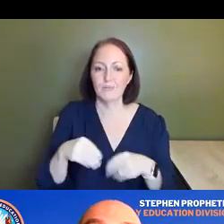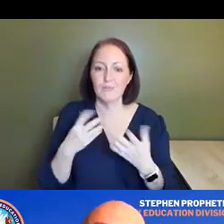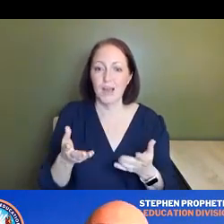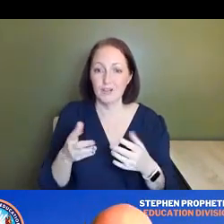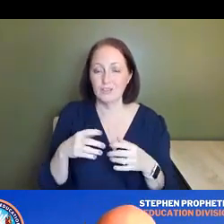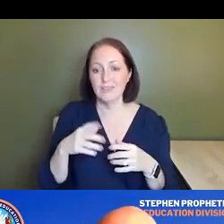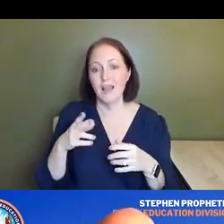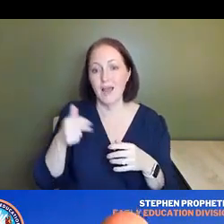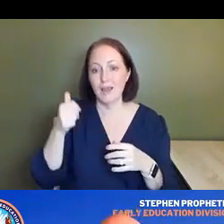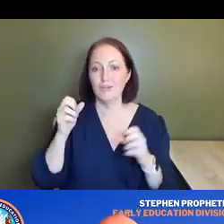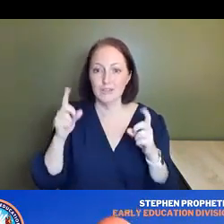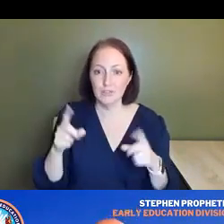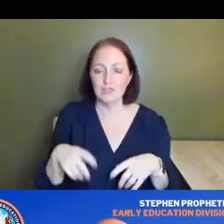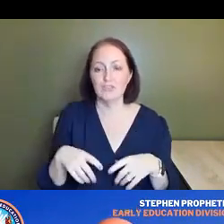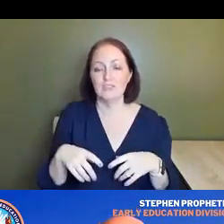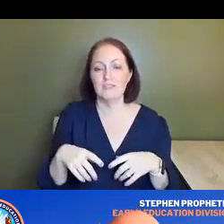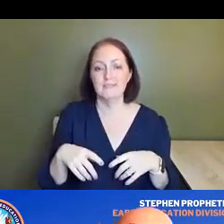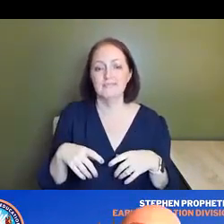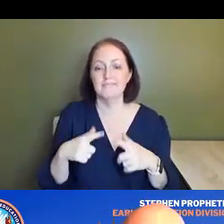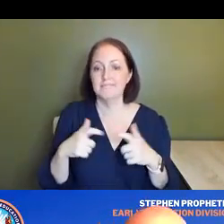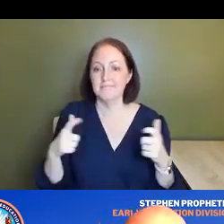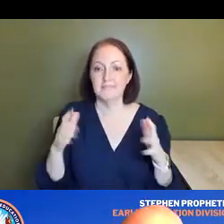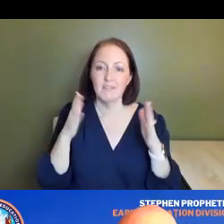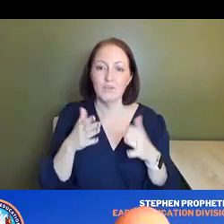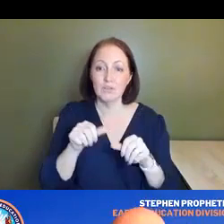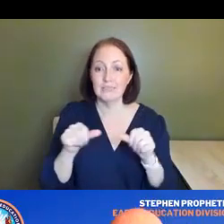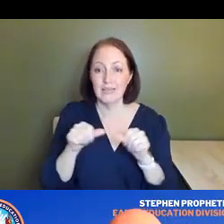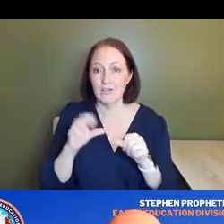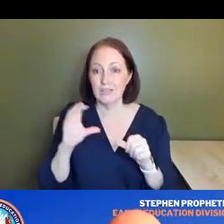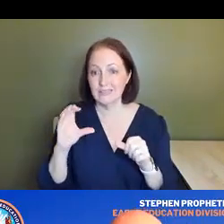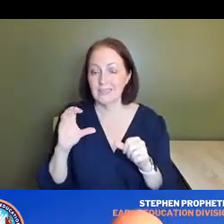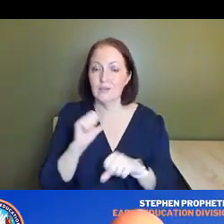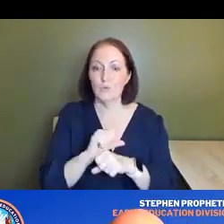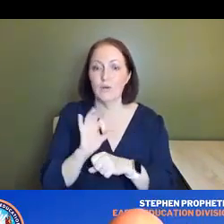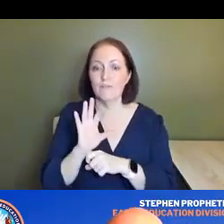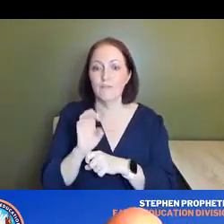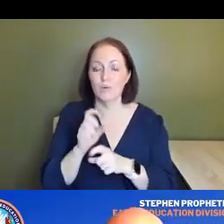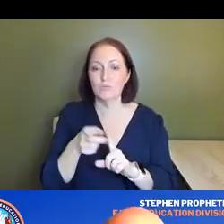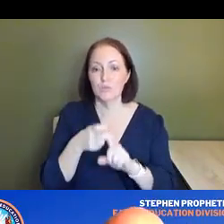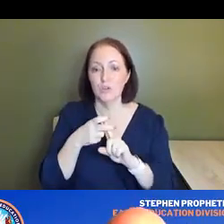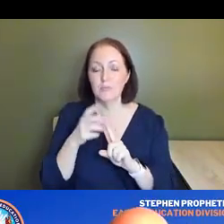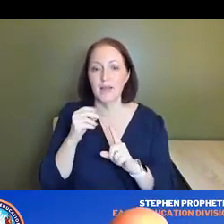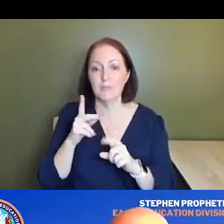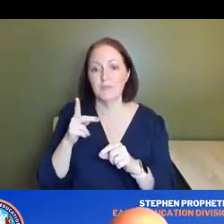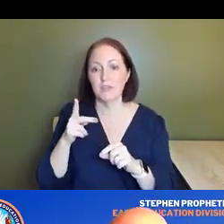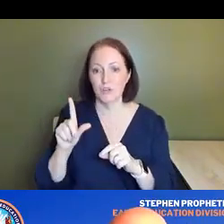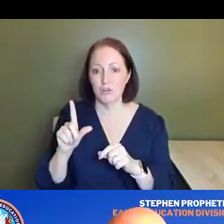higher education? Focus Area C: Workforce Recruitment and Professional Learning? Focus